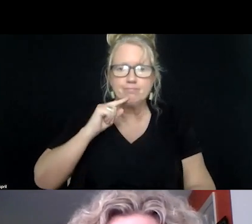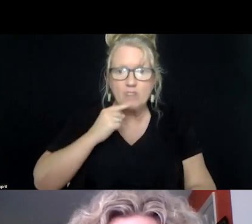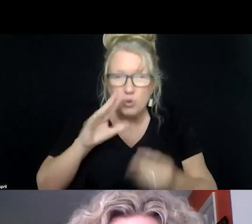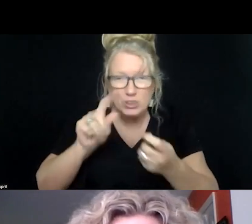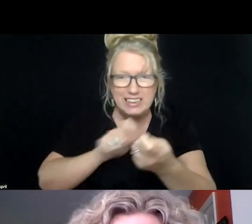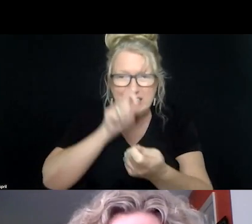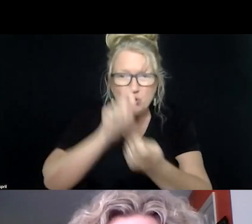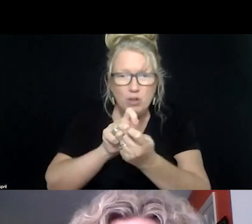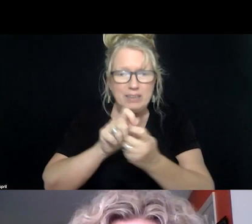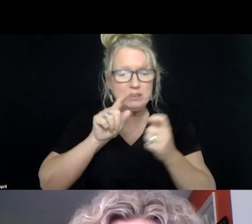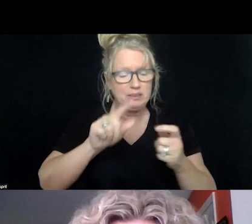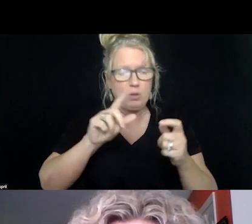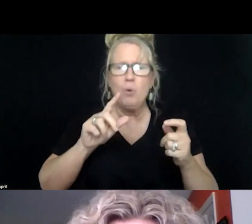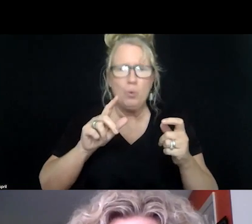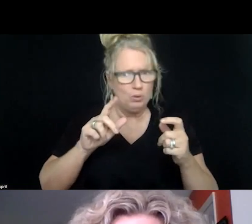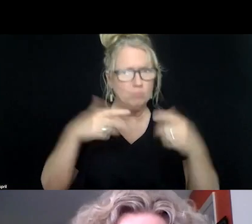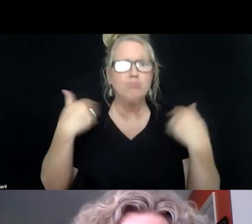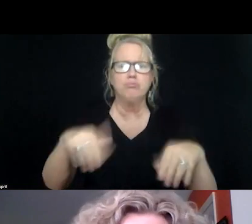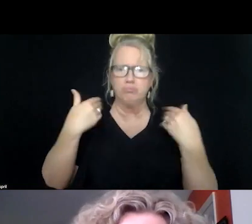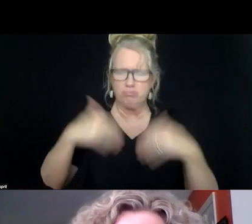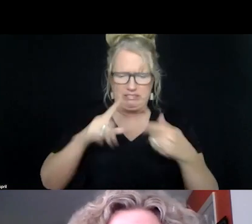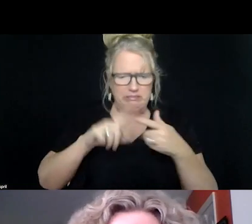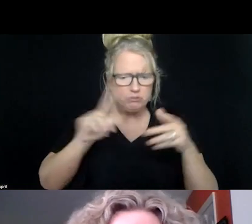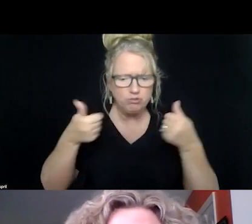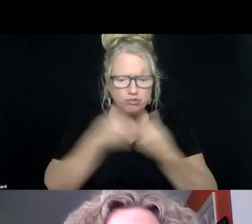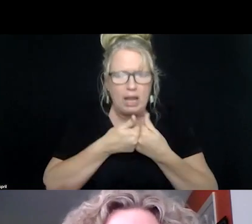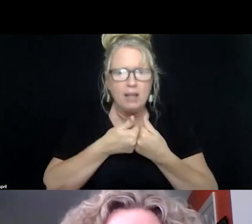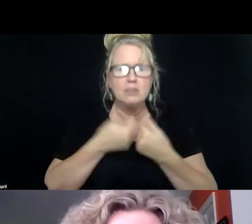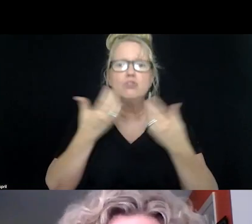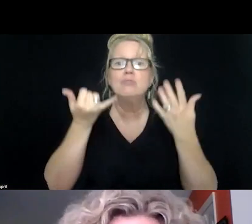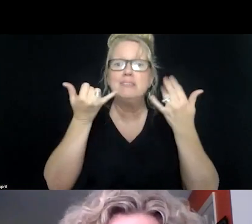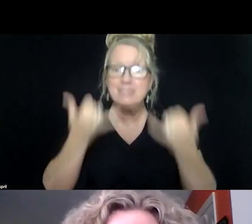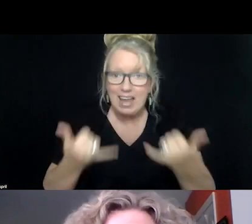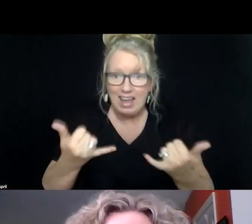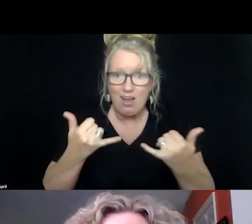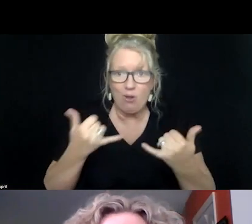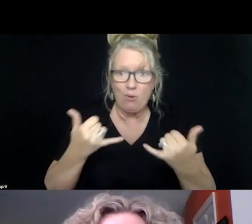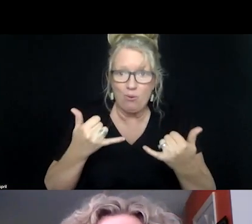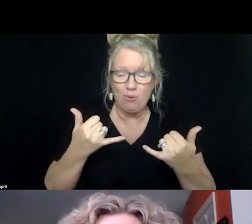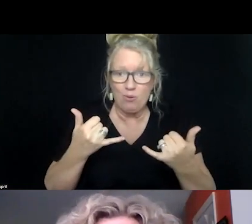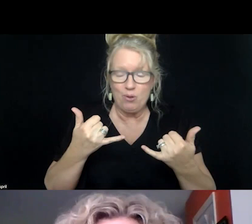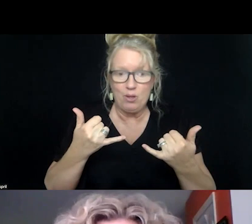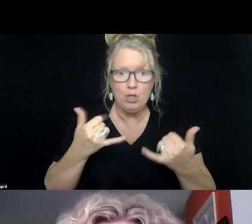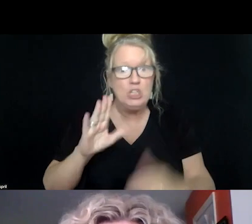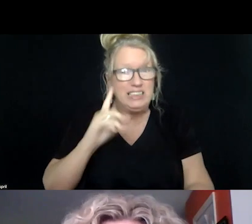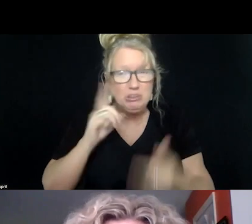CRISIS WAS VERY CHALLENGING. SO WHAT CAN HAPPEN NOW? THIS IS SO HUGE.